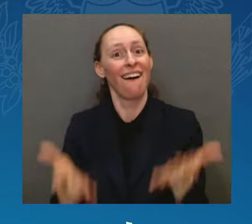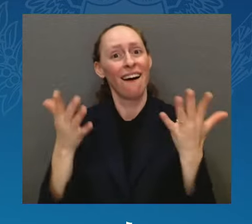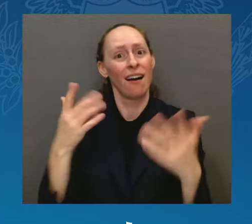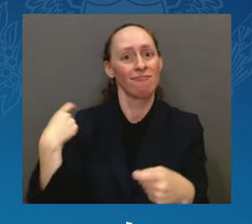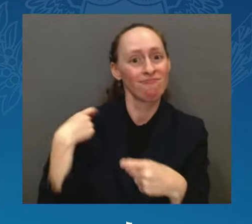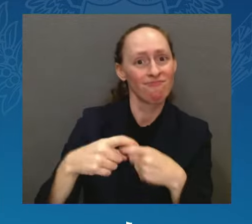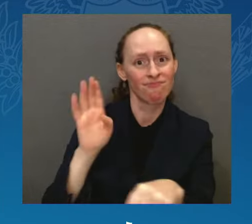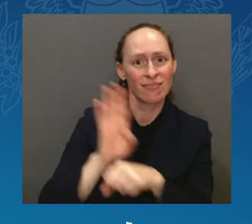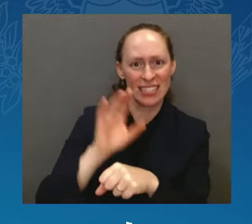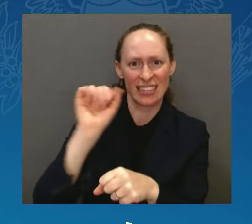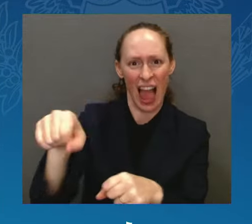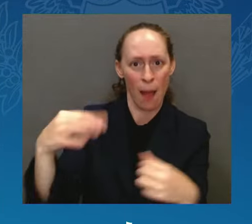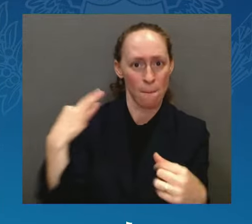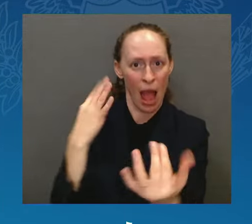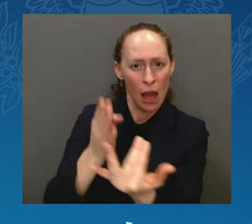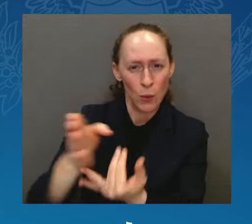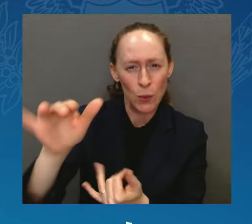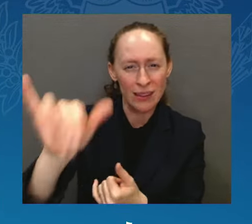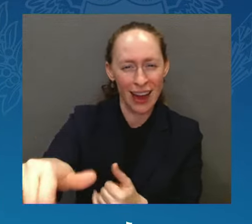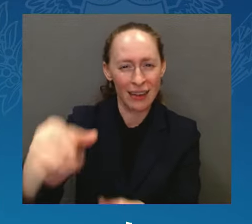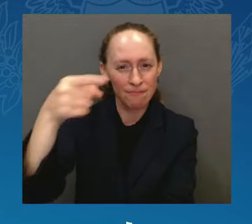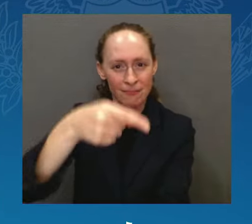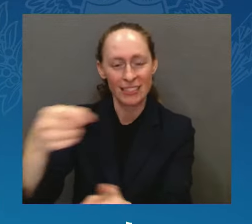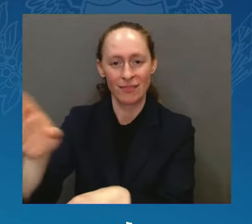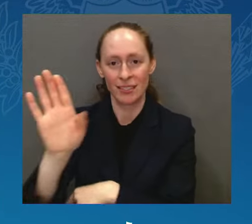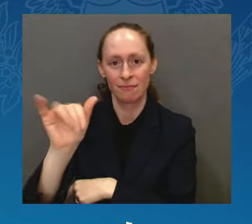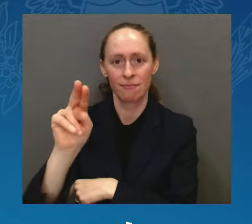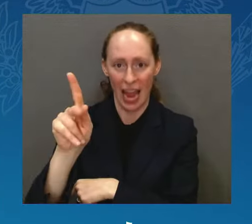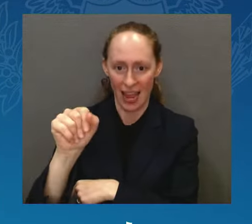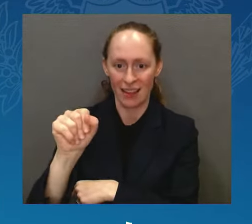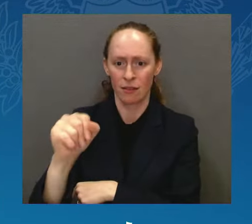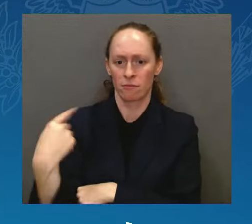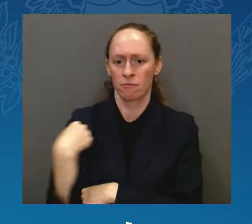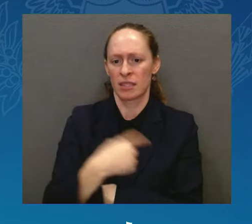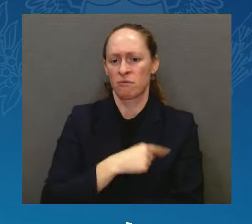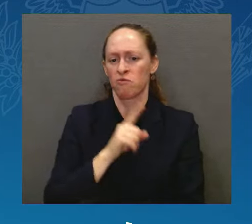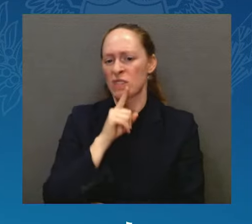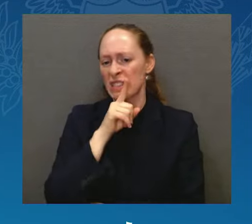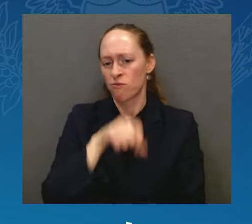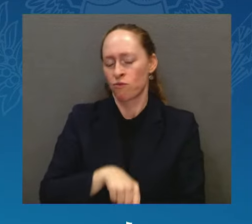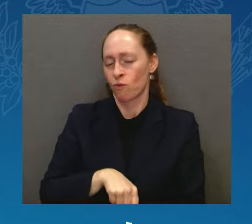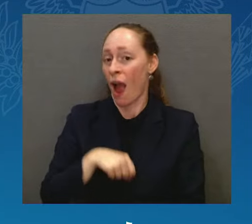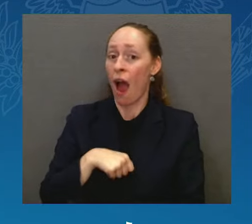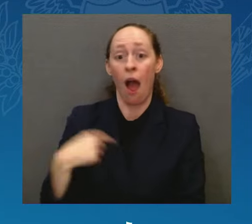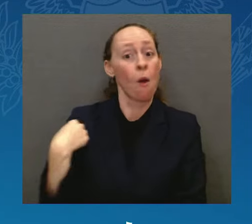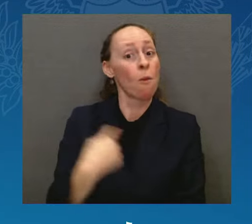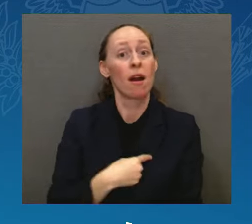We are also proud that we have capped the cost of insulin for our seniors at $35 a month.